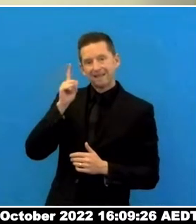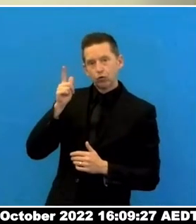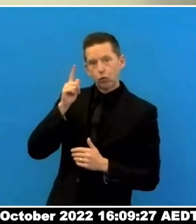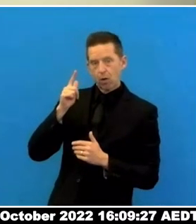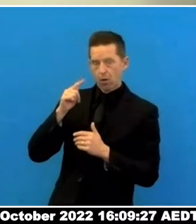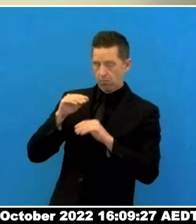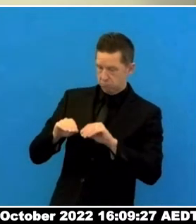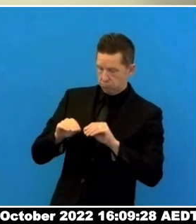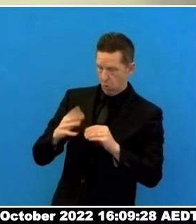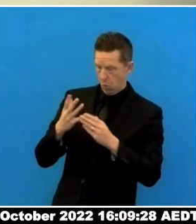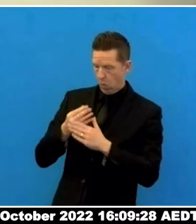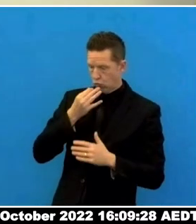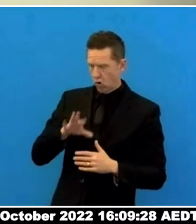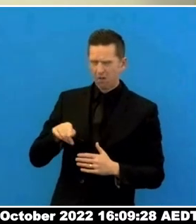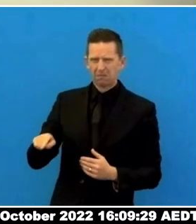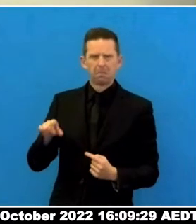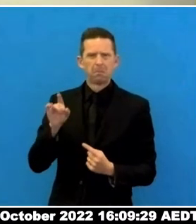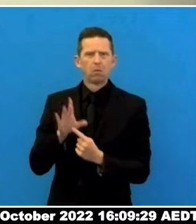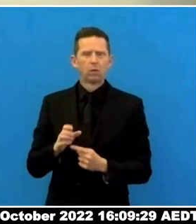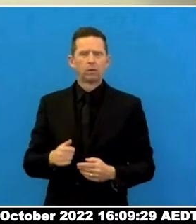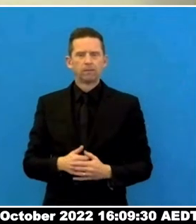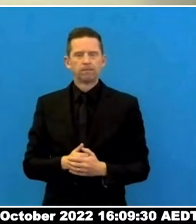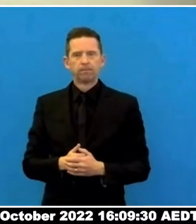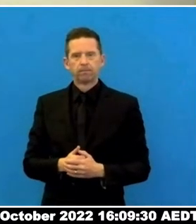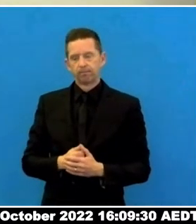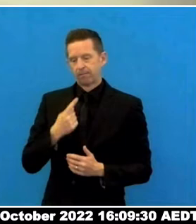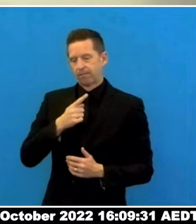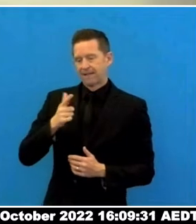because the child you know, teacher being the helper